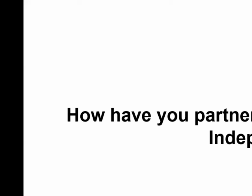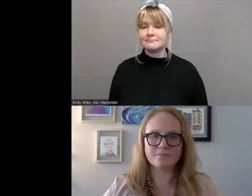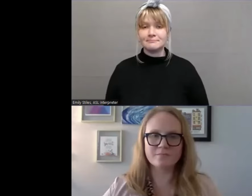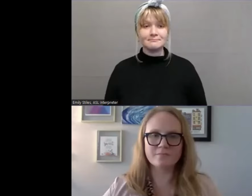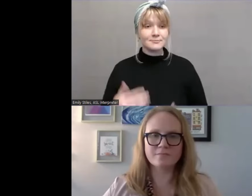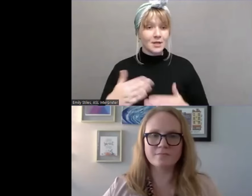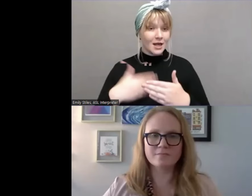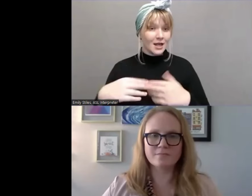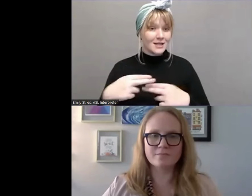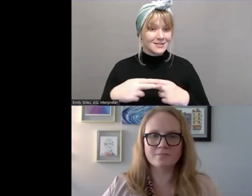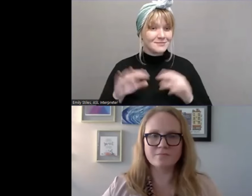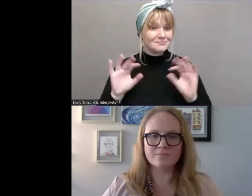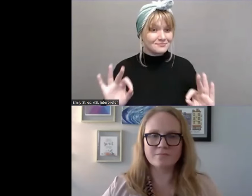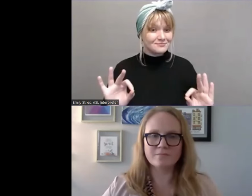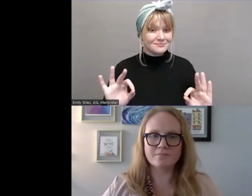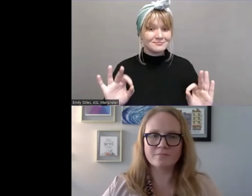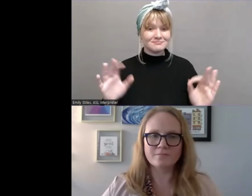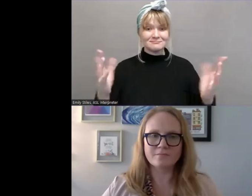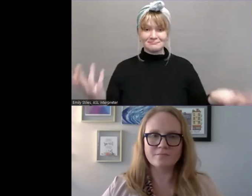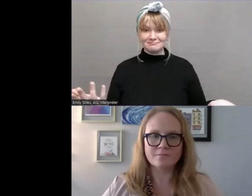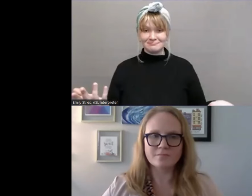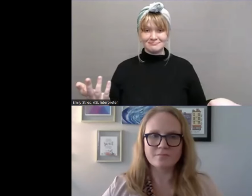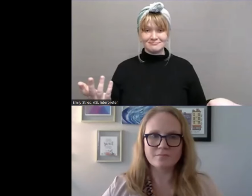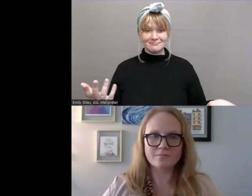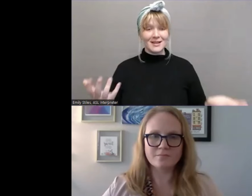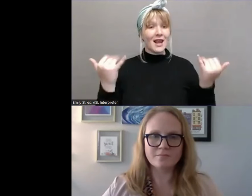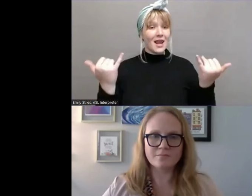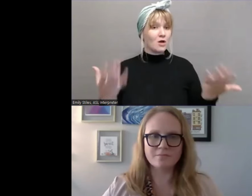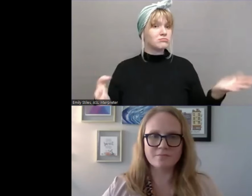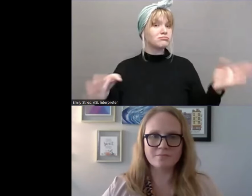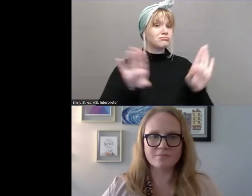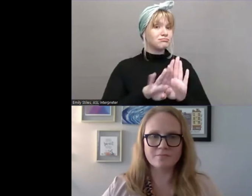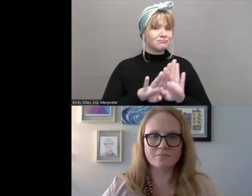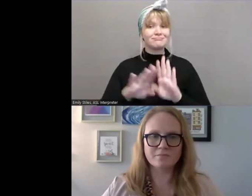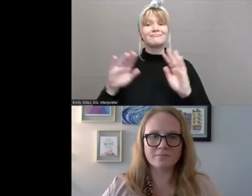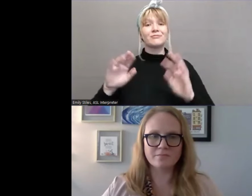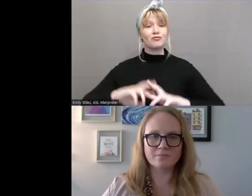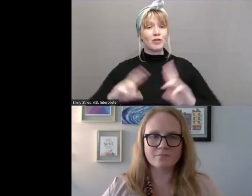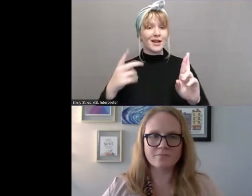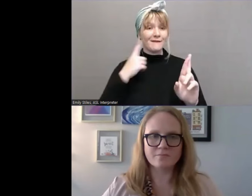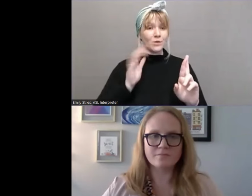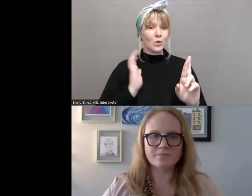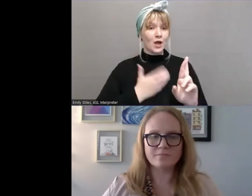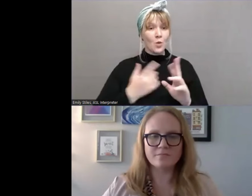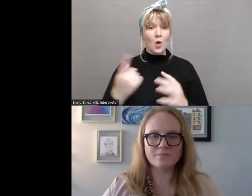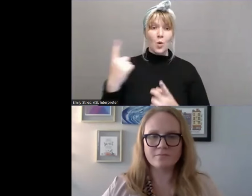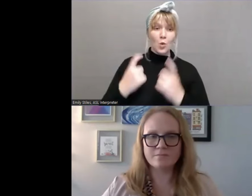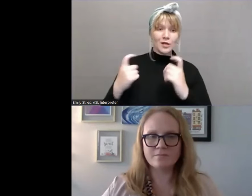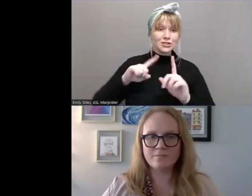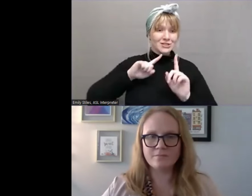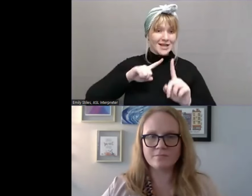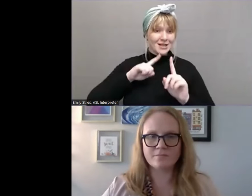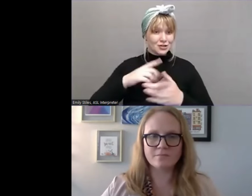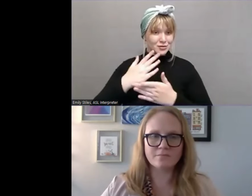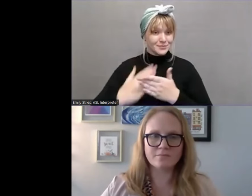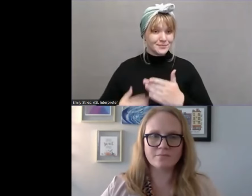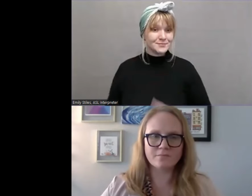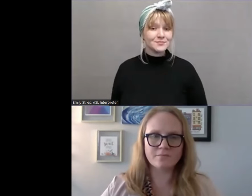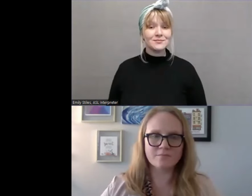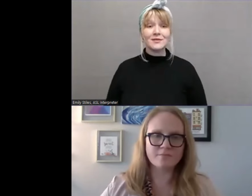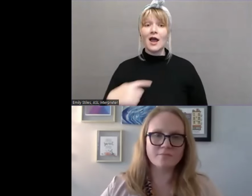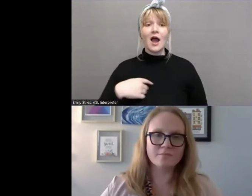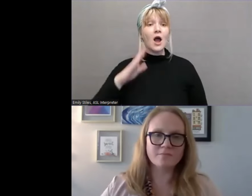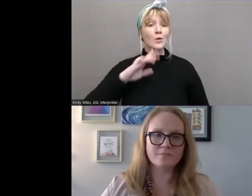We are up to our question-and-answer component, and I’m going to kick it off by a question